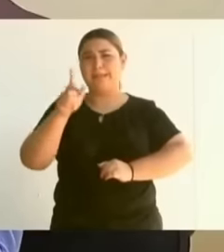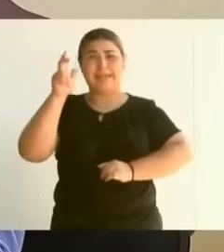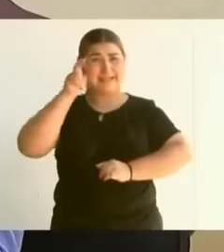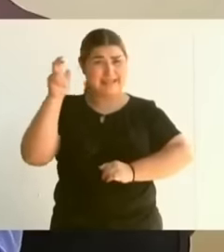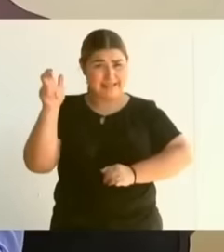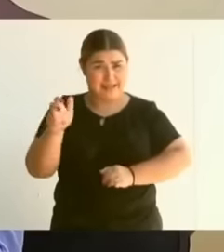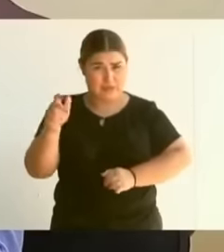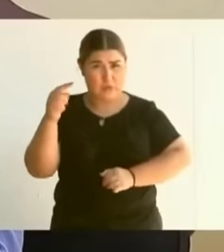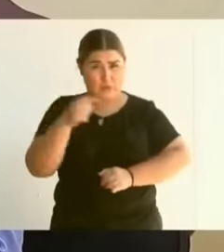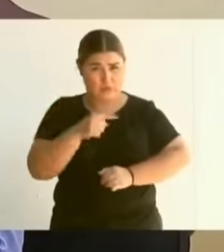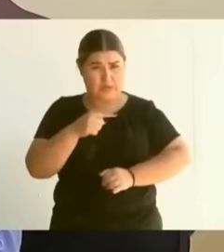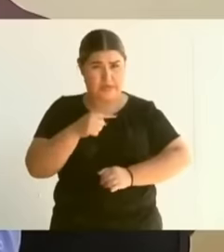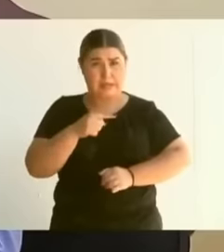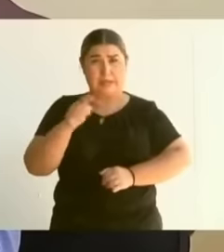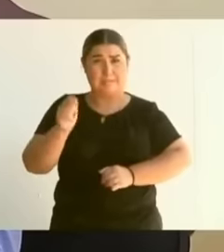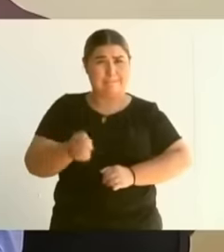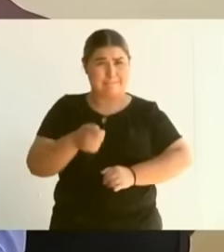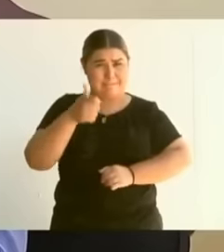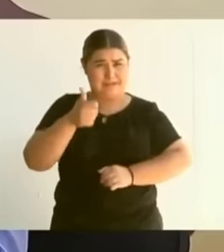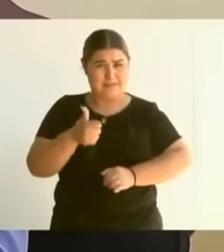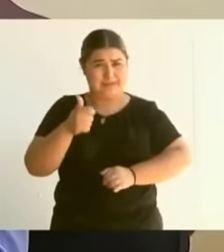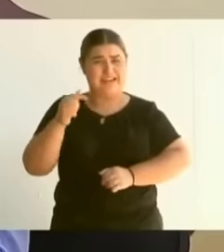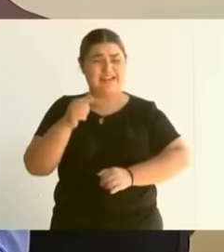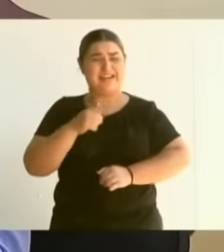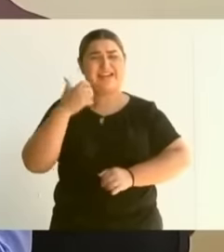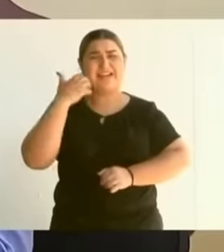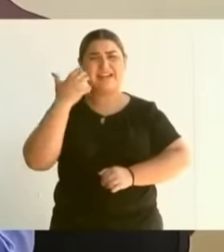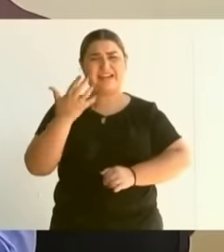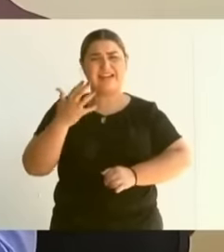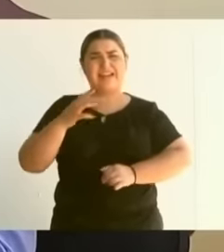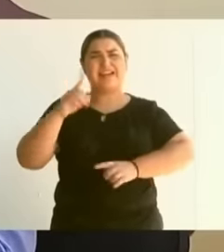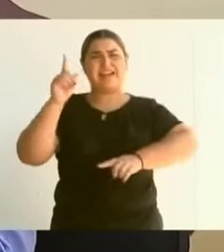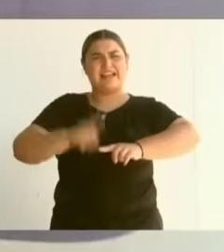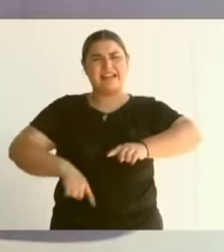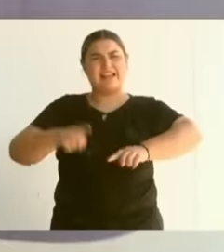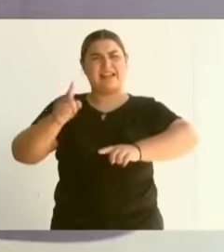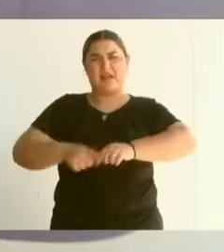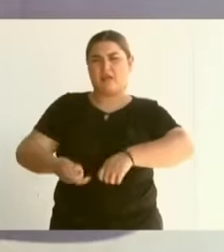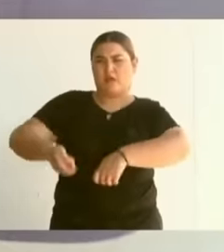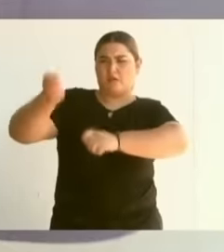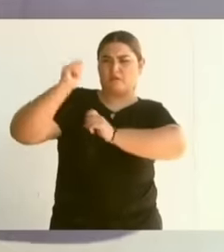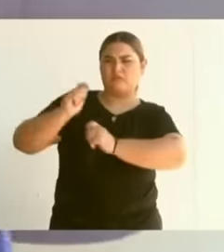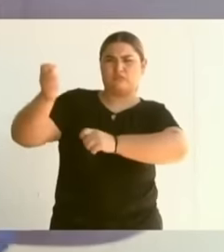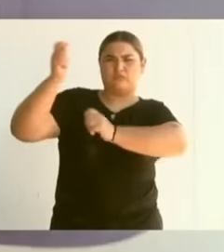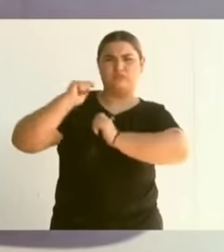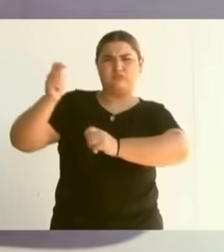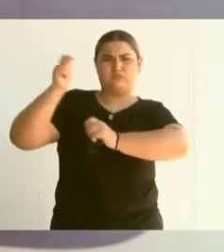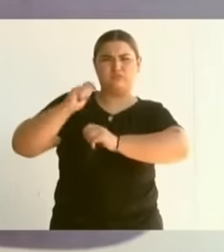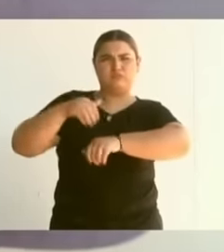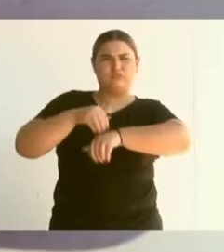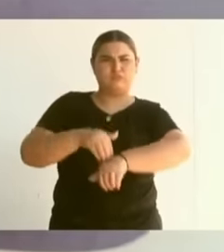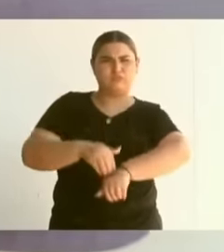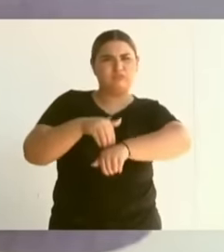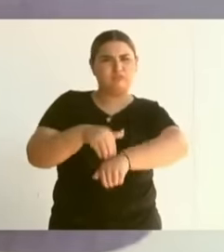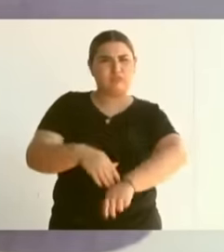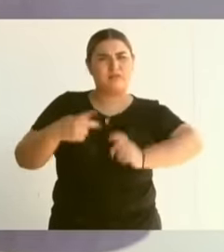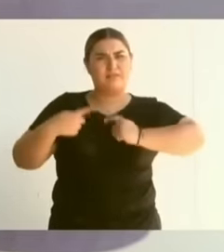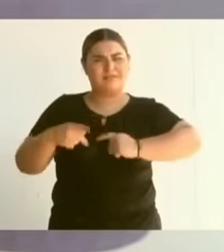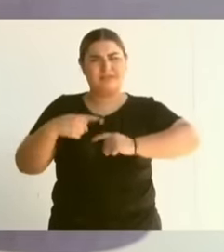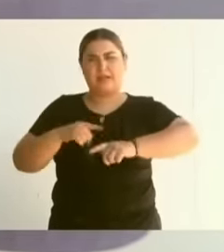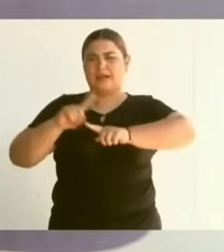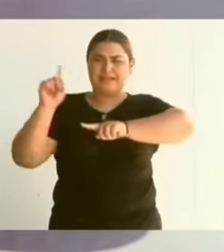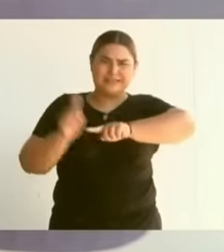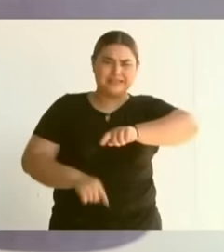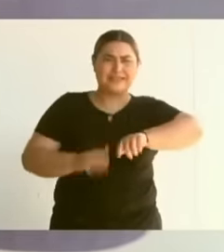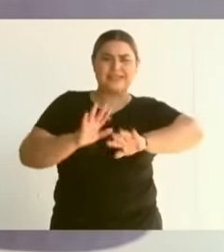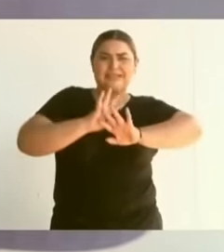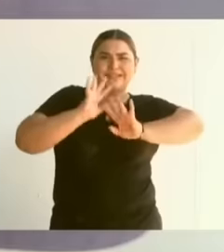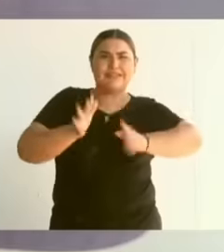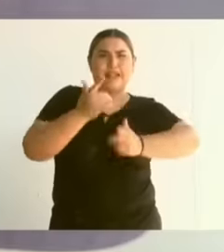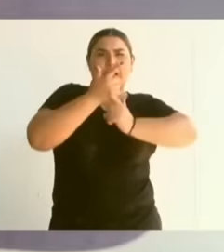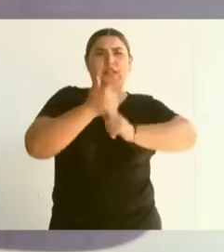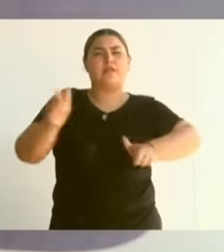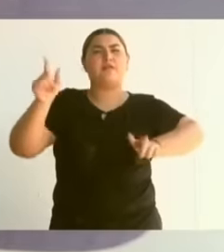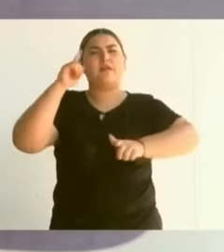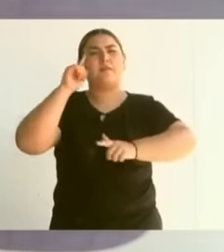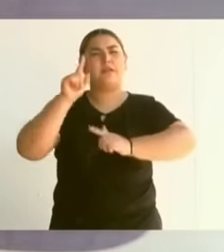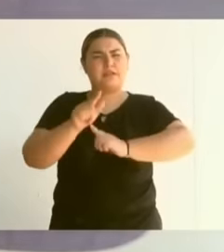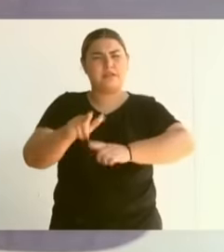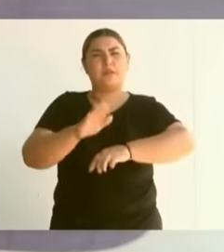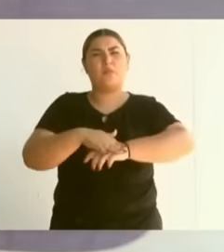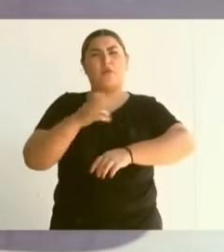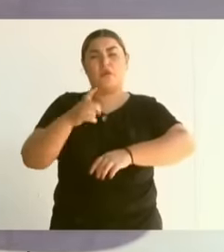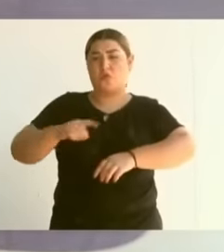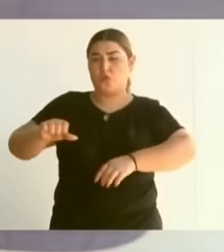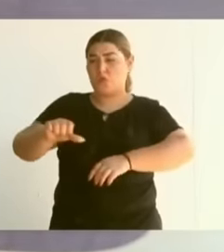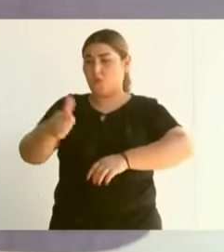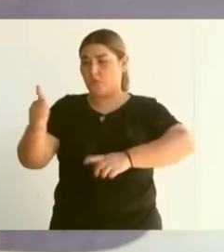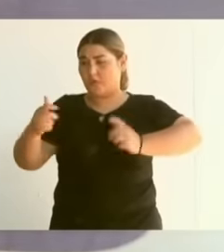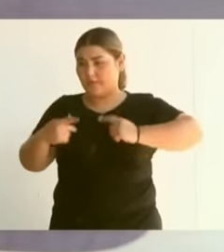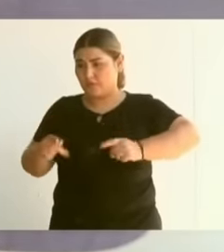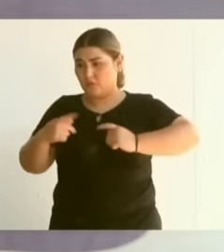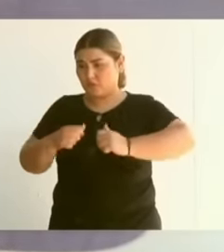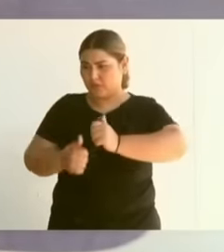to proclaim the abolition of slavery, which is why the oligarchs and potentates of that time not only